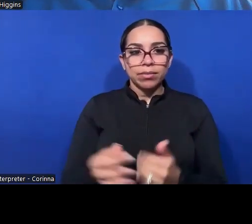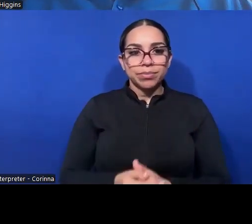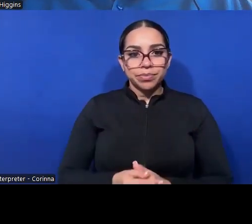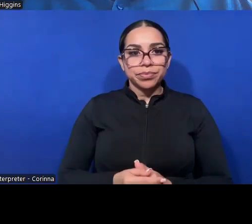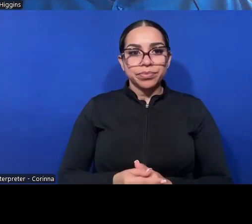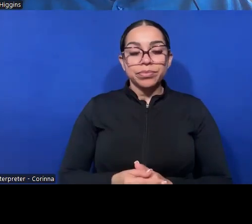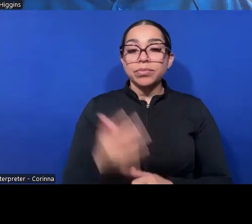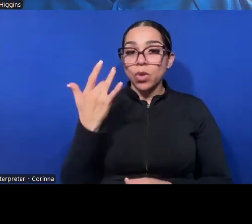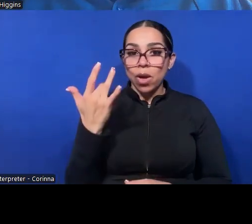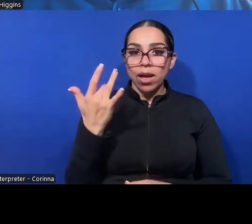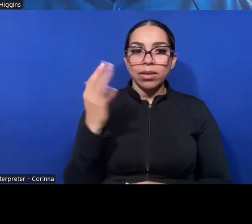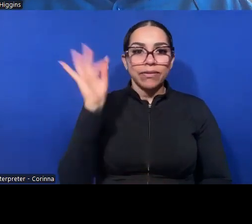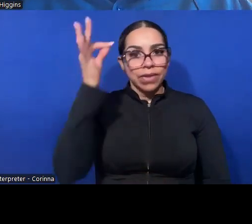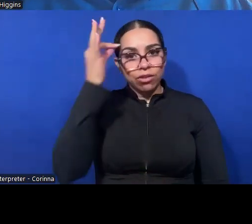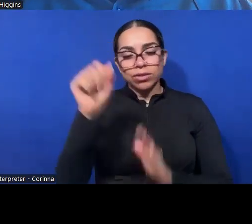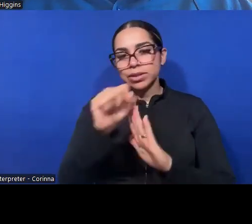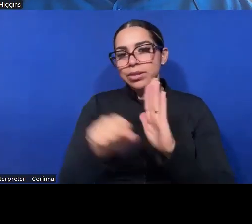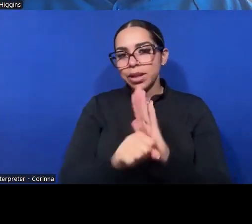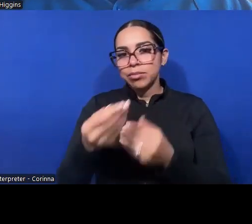Next slide please.